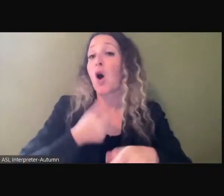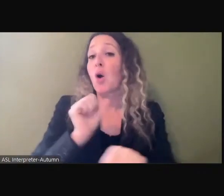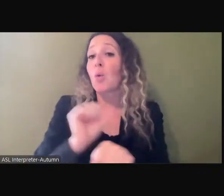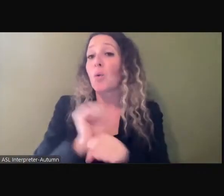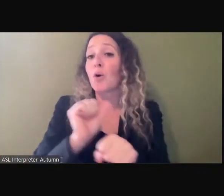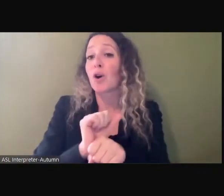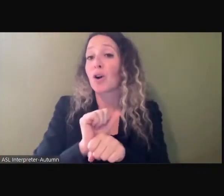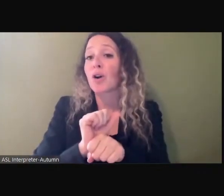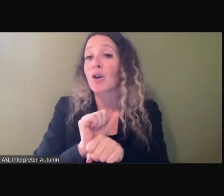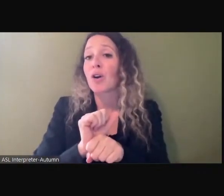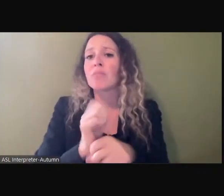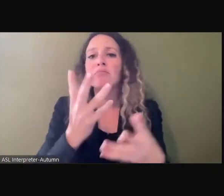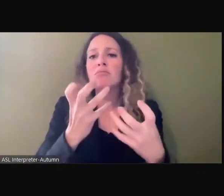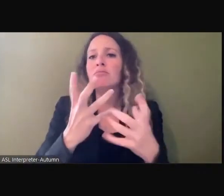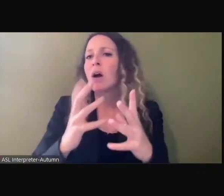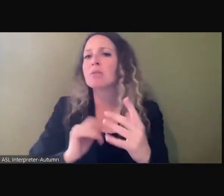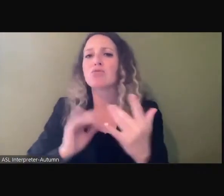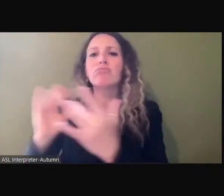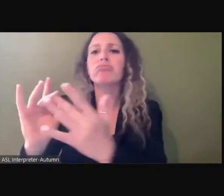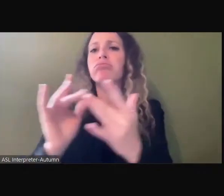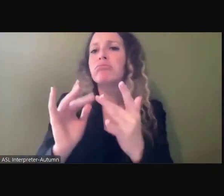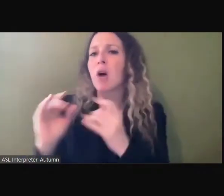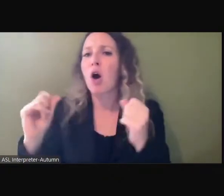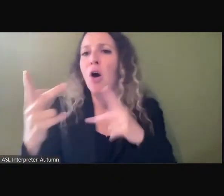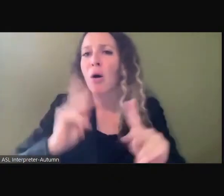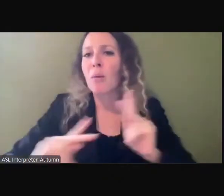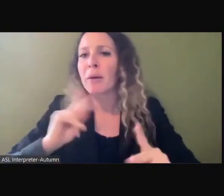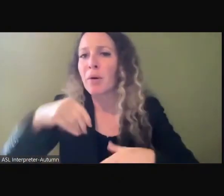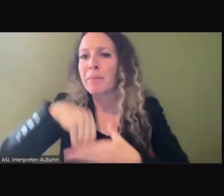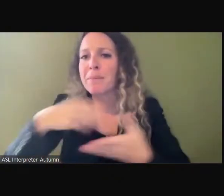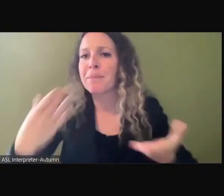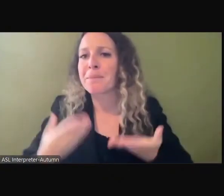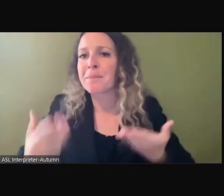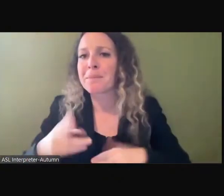telehealth not only reaches all corners of our nation, but does so in a way that respects and